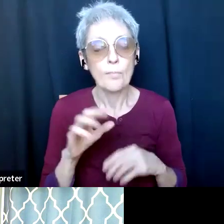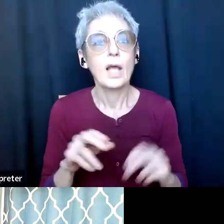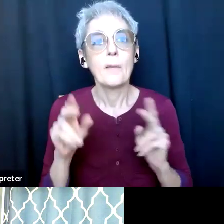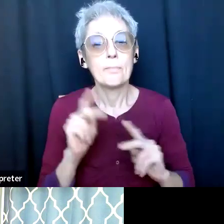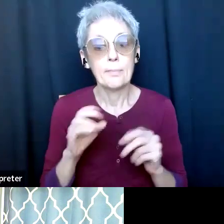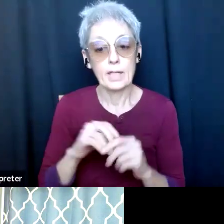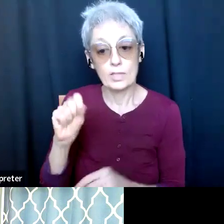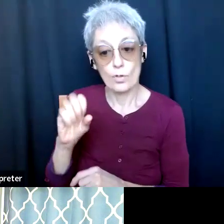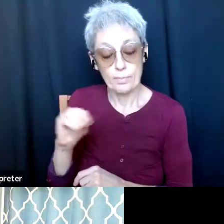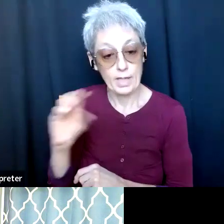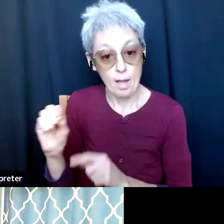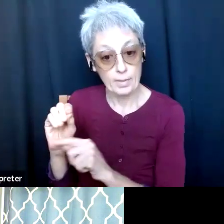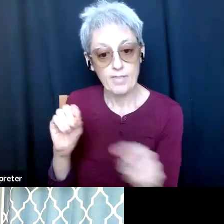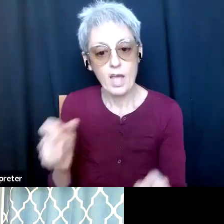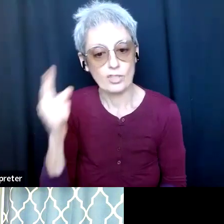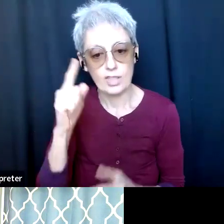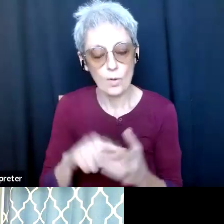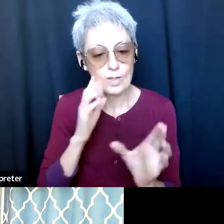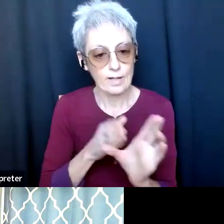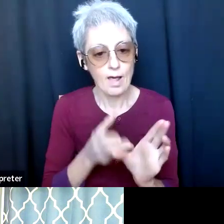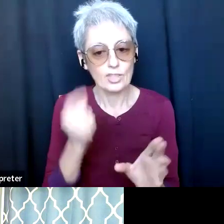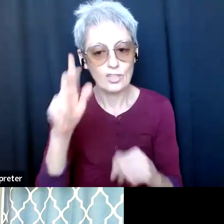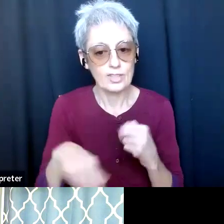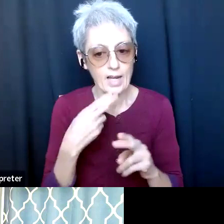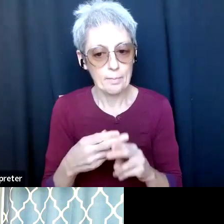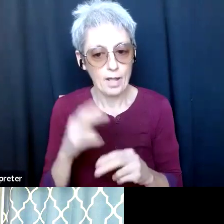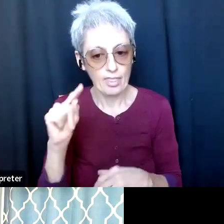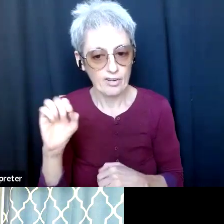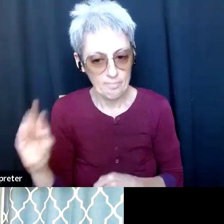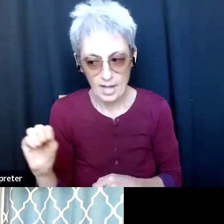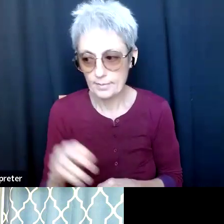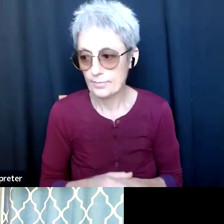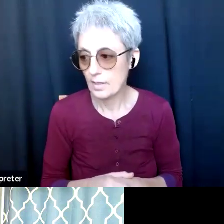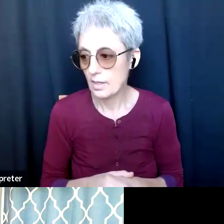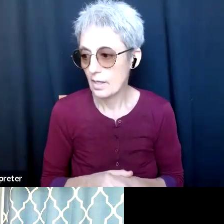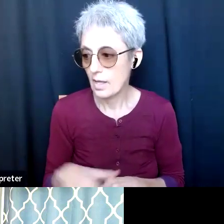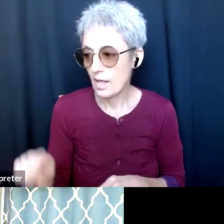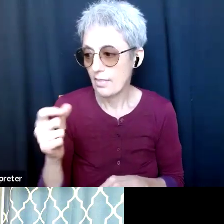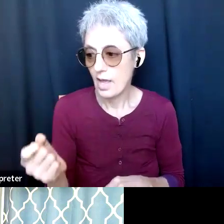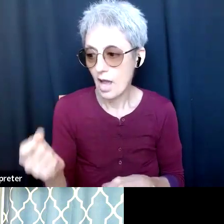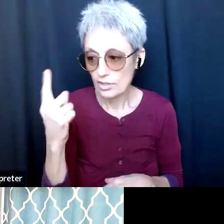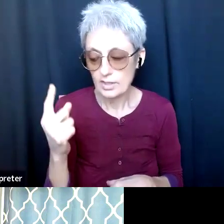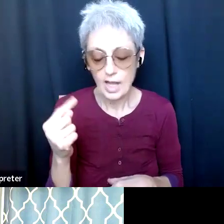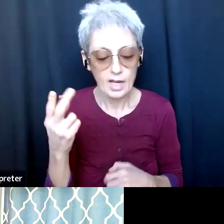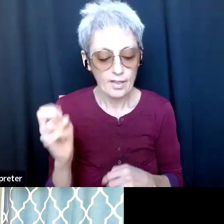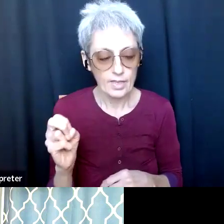where no speech whatsoever was presented, how these findings would translate to a situation where we present more ecologically